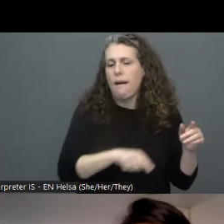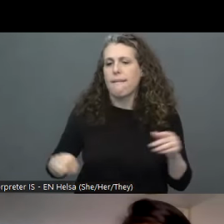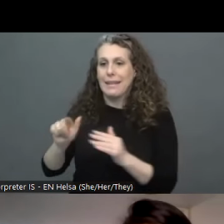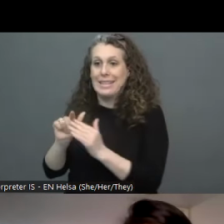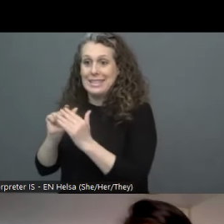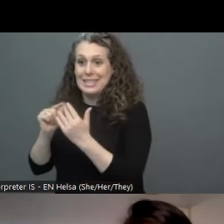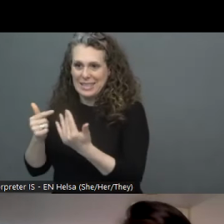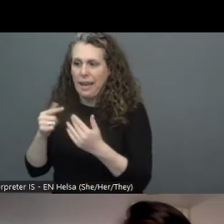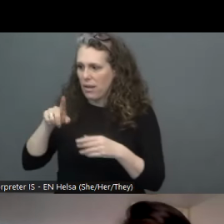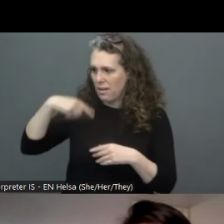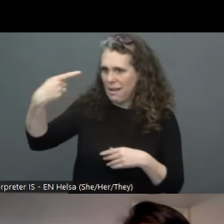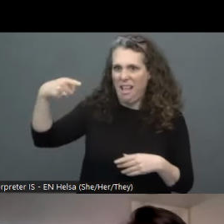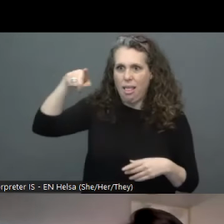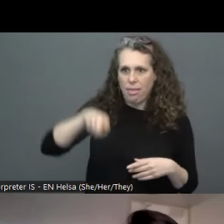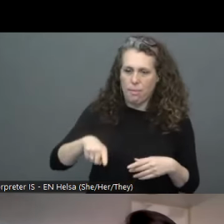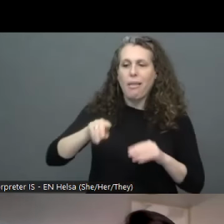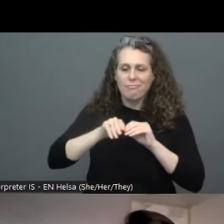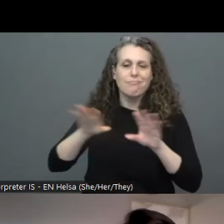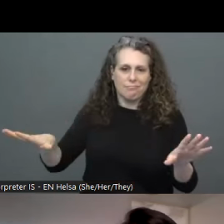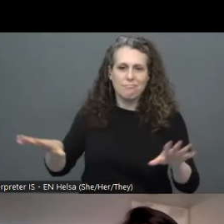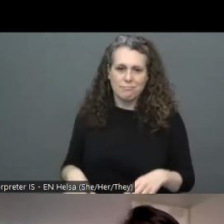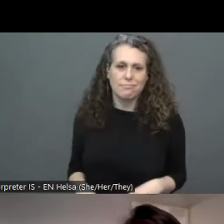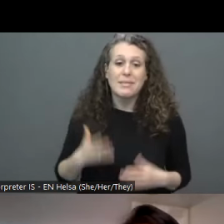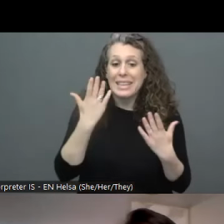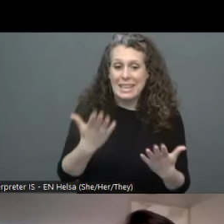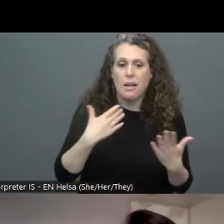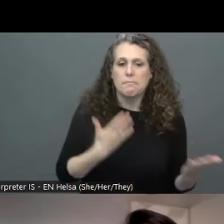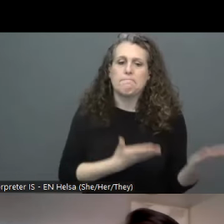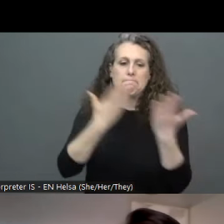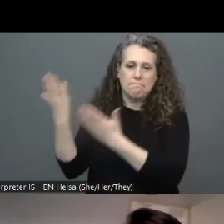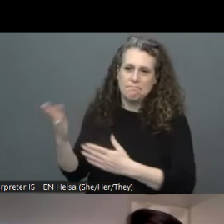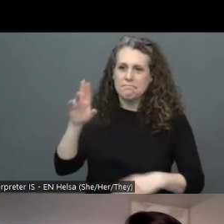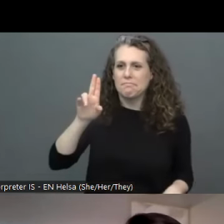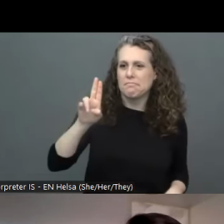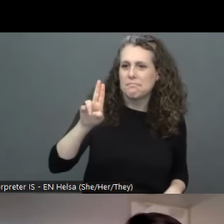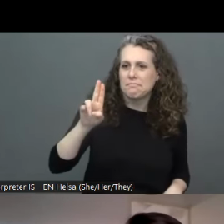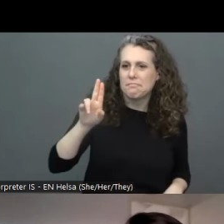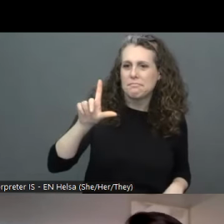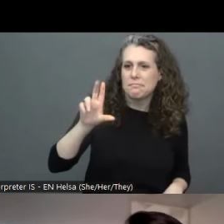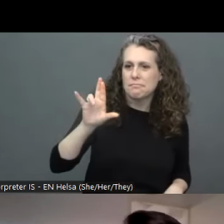with everyone as well. I leave the floor to Ulrike to talk about the other things we have